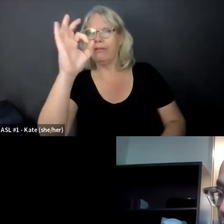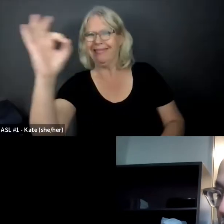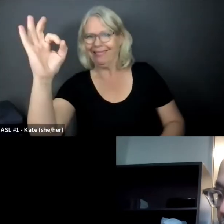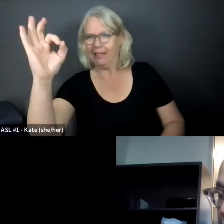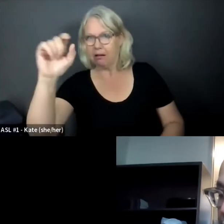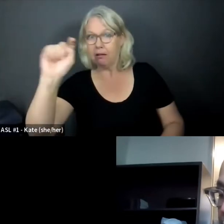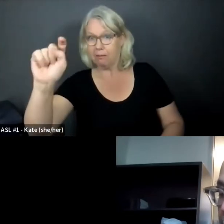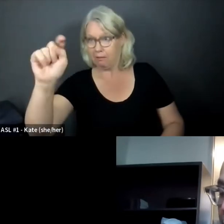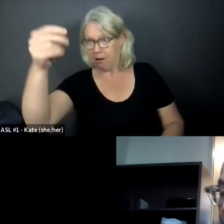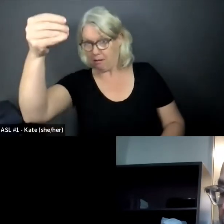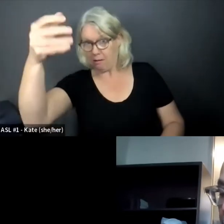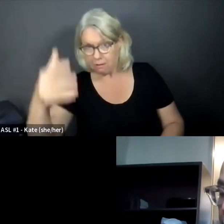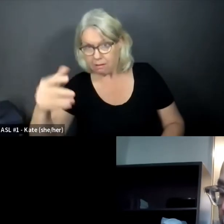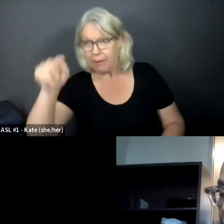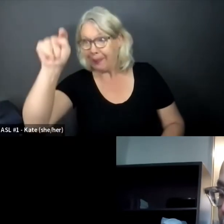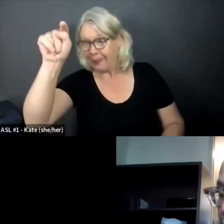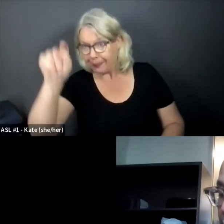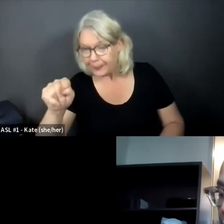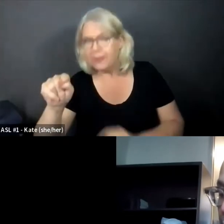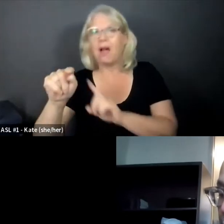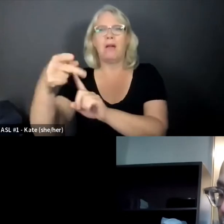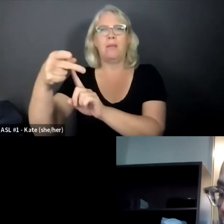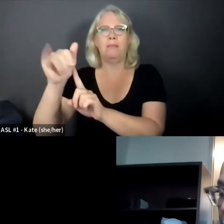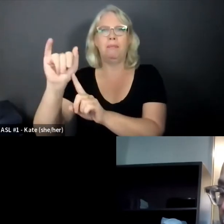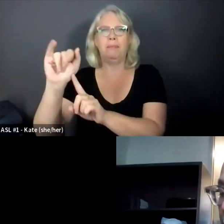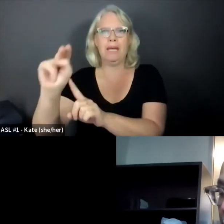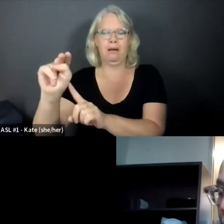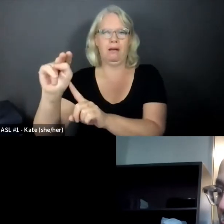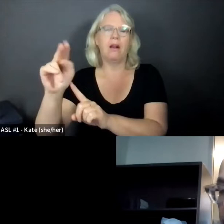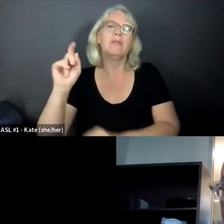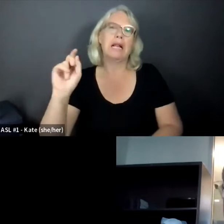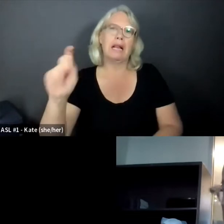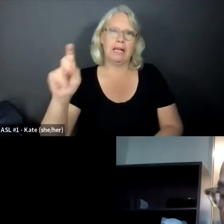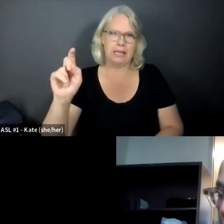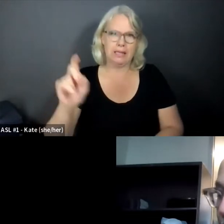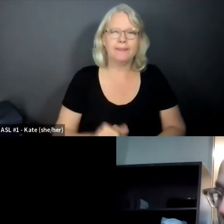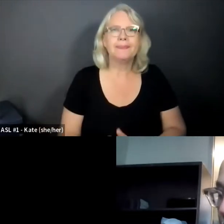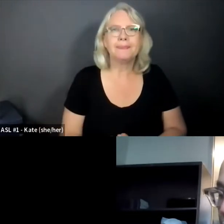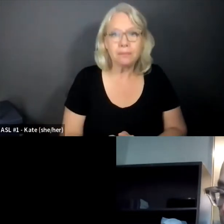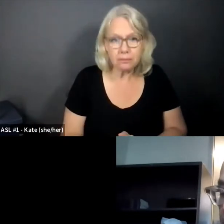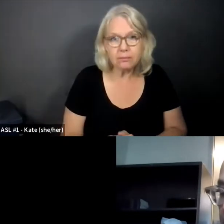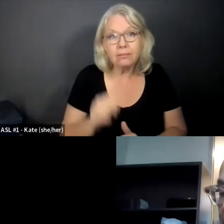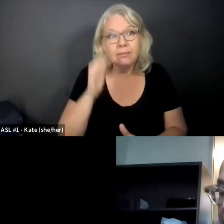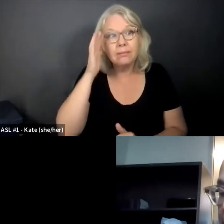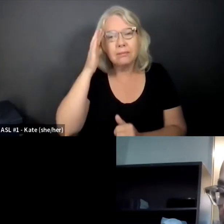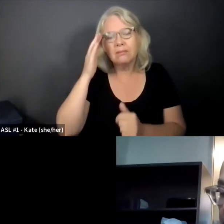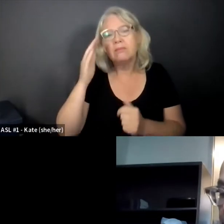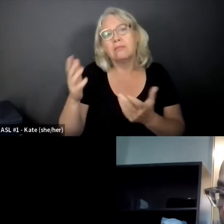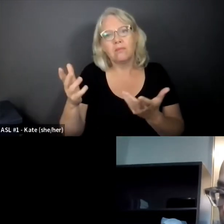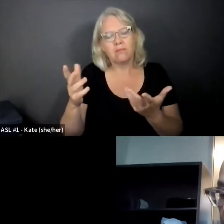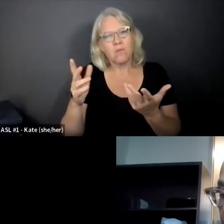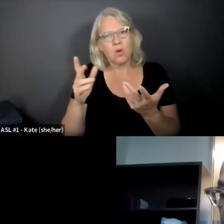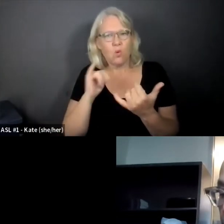TO DO THIS, AT THE TOP OF YOUR SCREEN, HOVER OVER THE WINDOW OF THE ASL INTERPRETER YOU